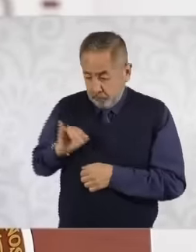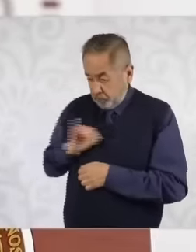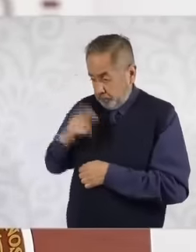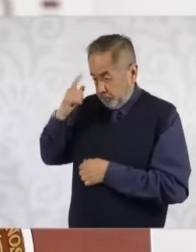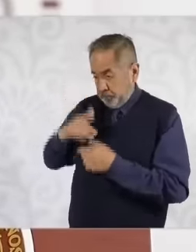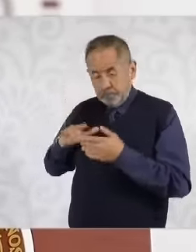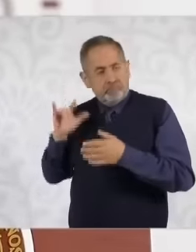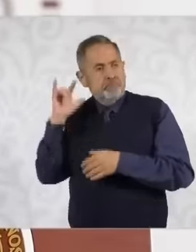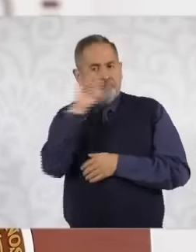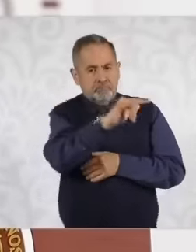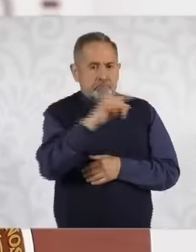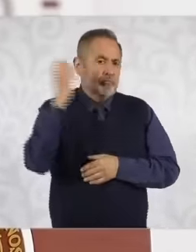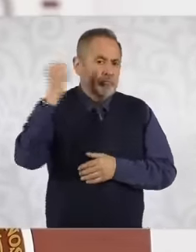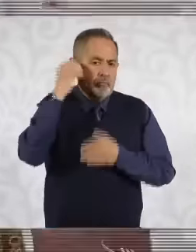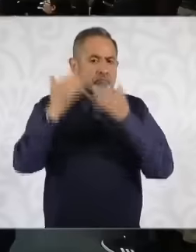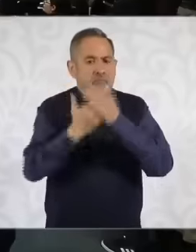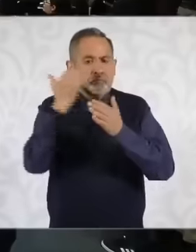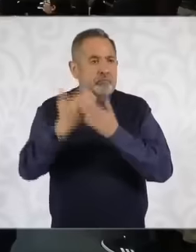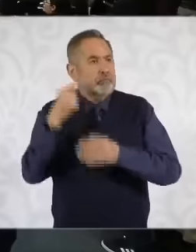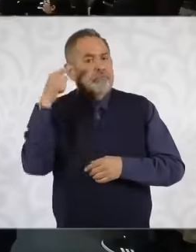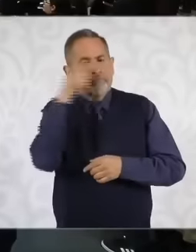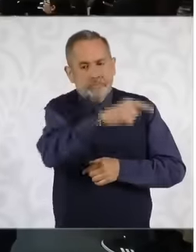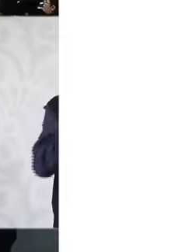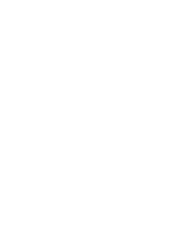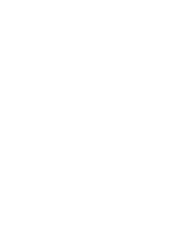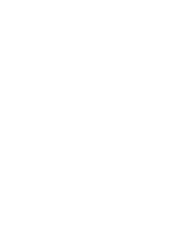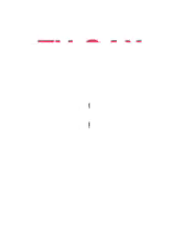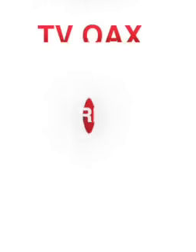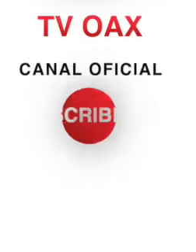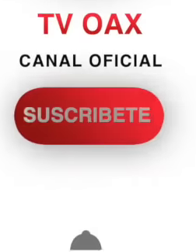on